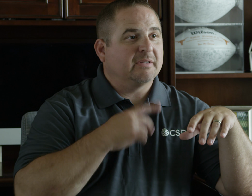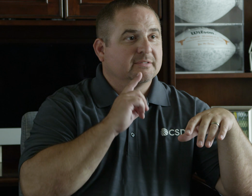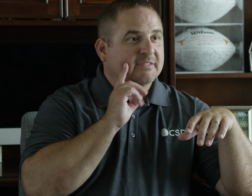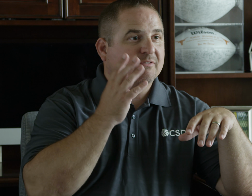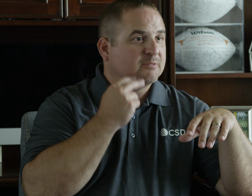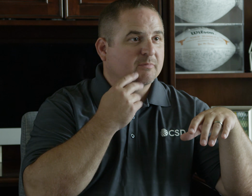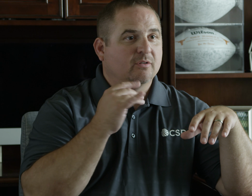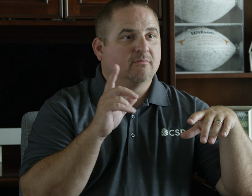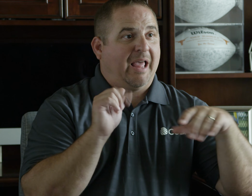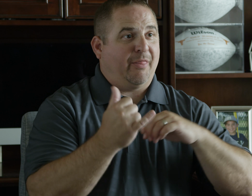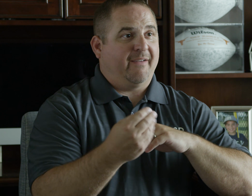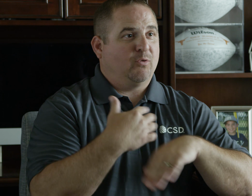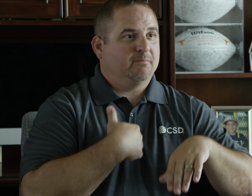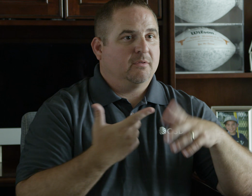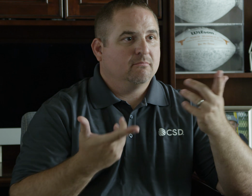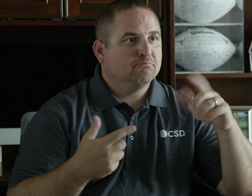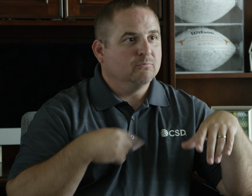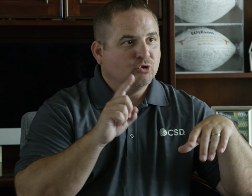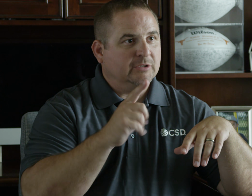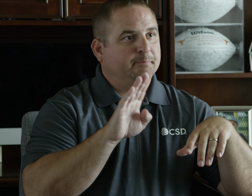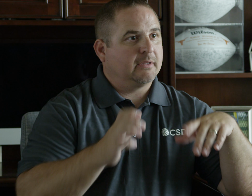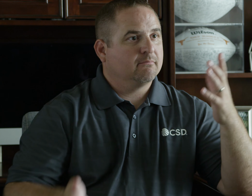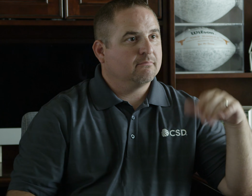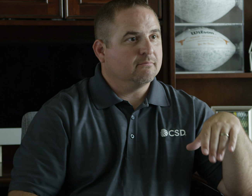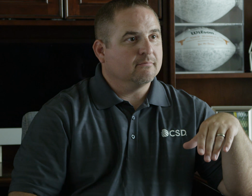How does my Deaf experience influence me? Just be.